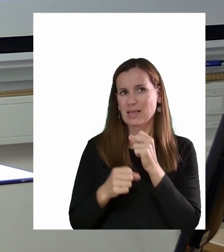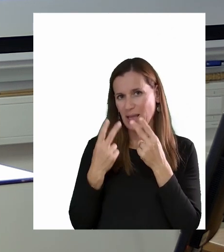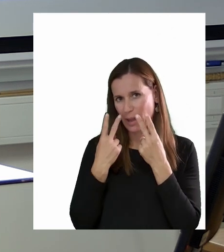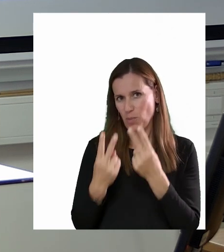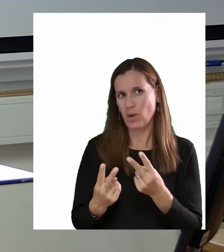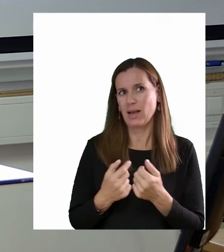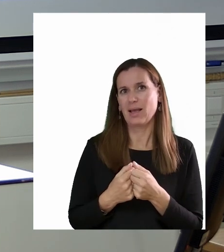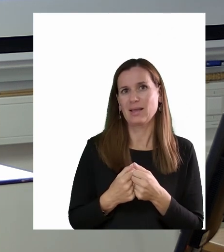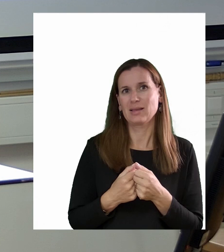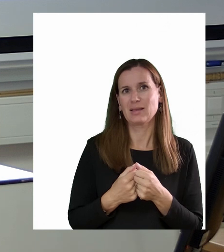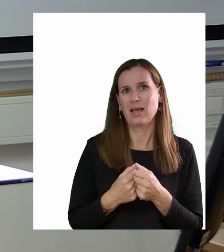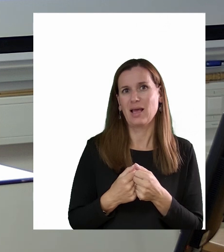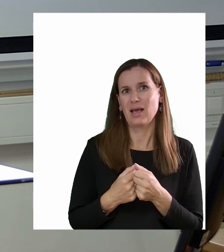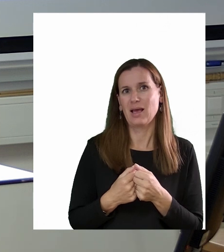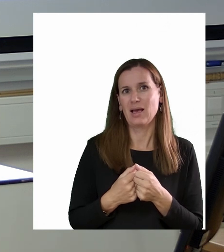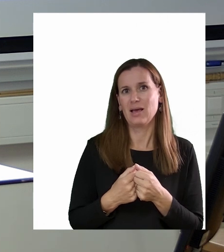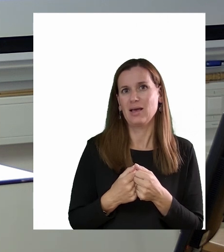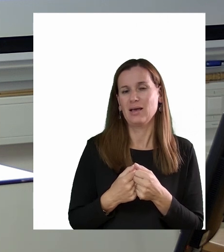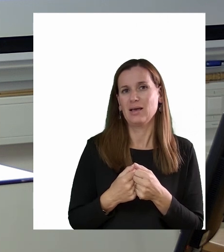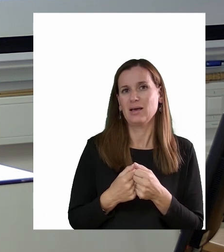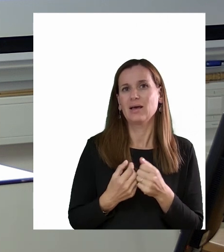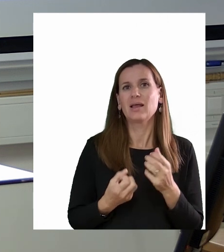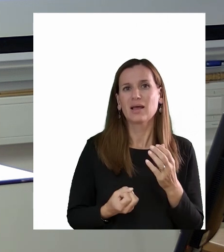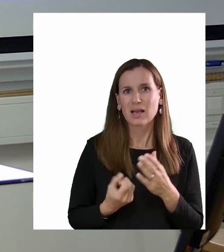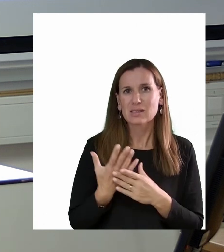continuous professional development, infrastructure and equipment.